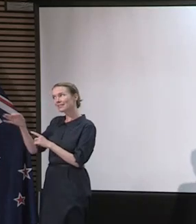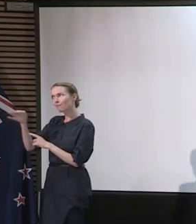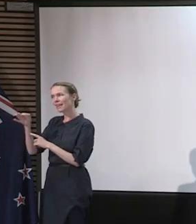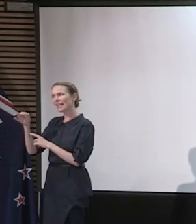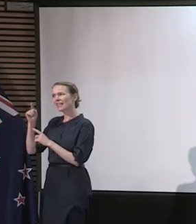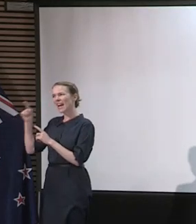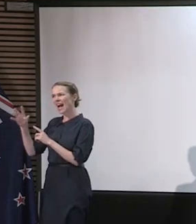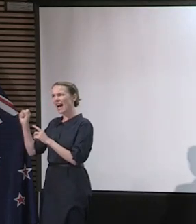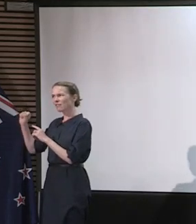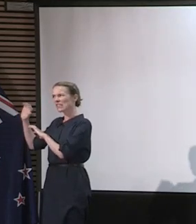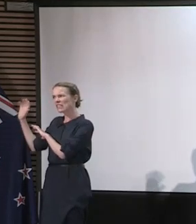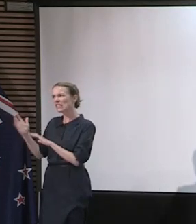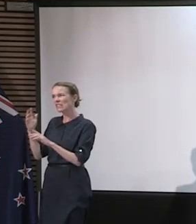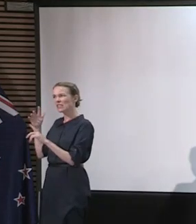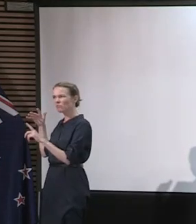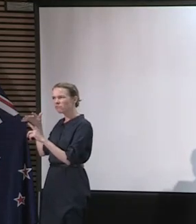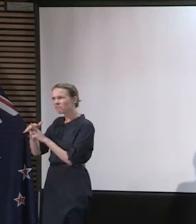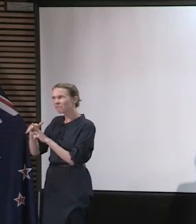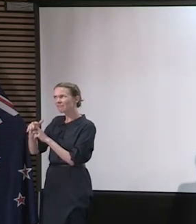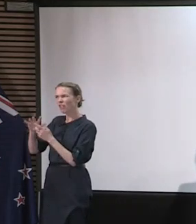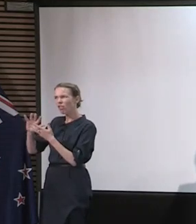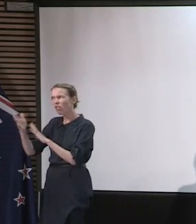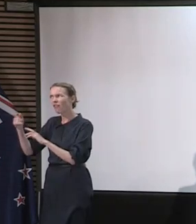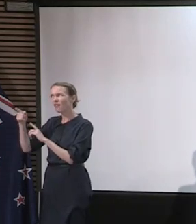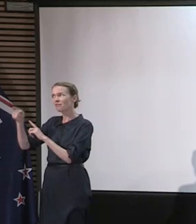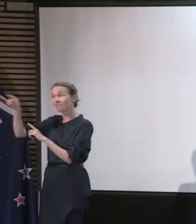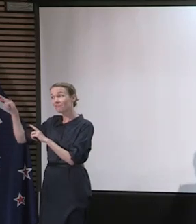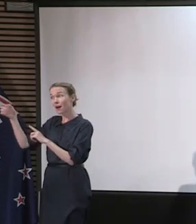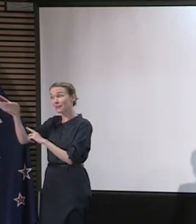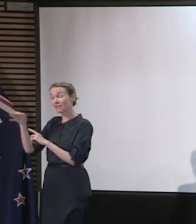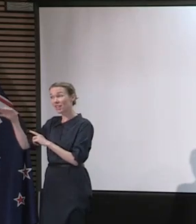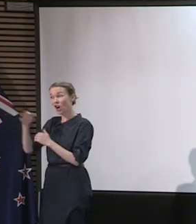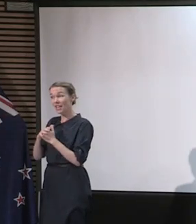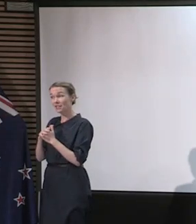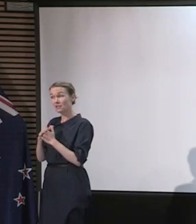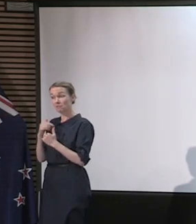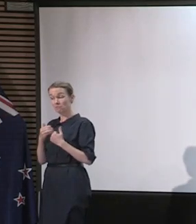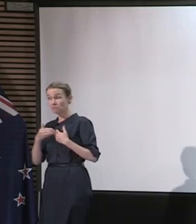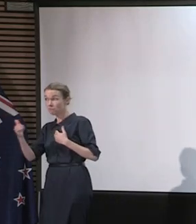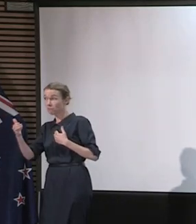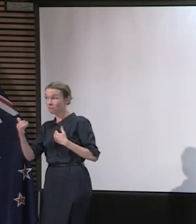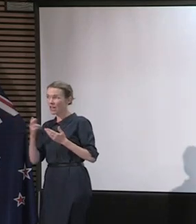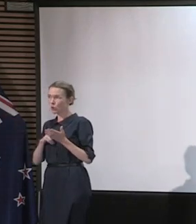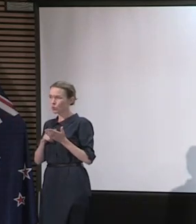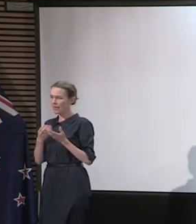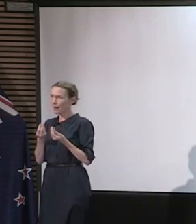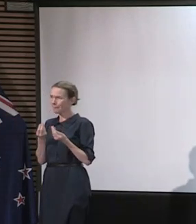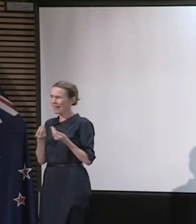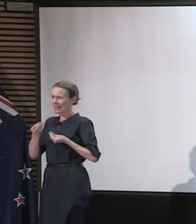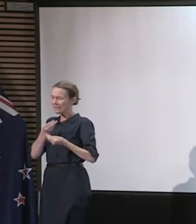Pacific and developing countries, as I have down in the last couple of weeks after the tropical cyclone, there